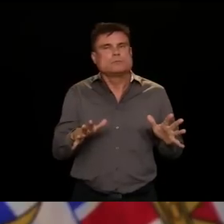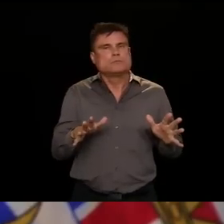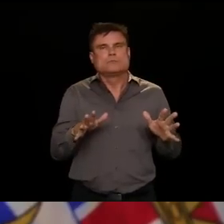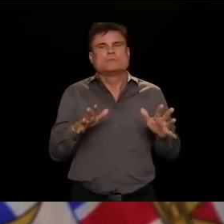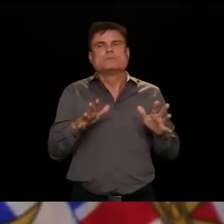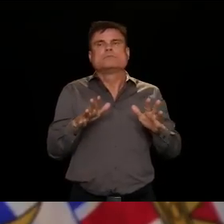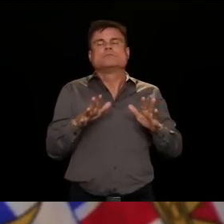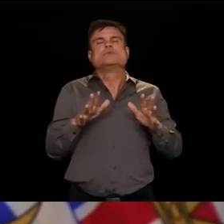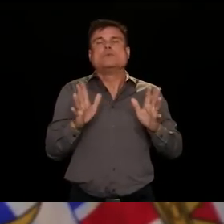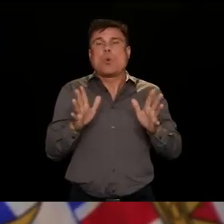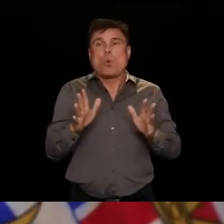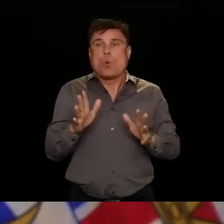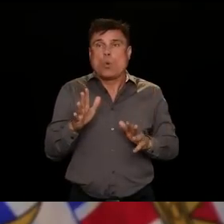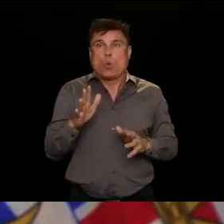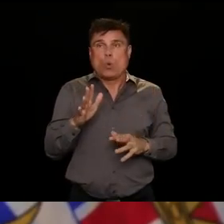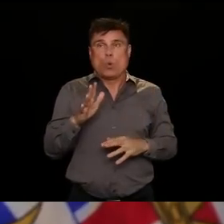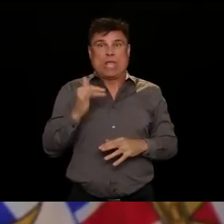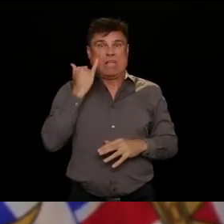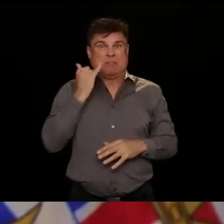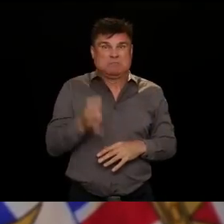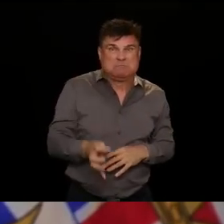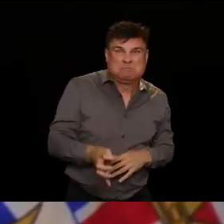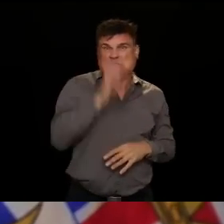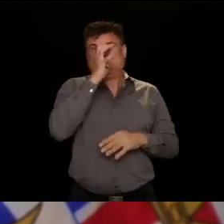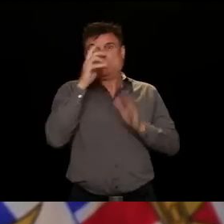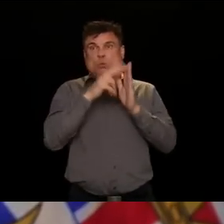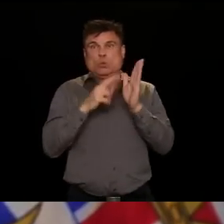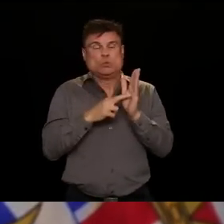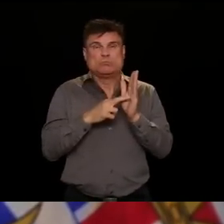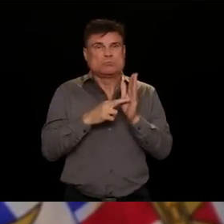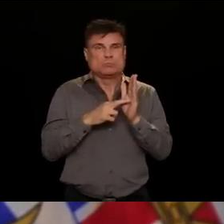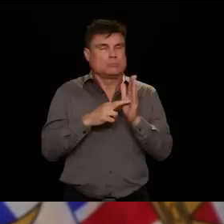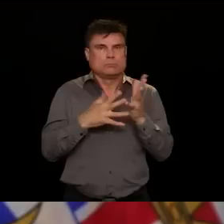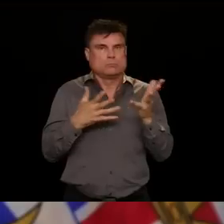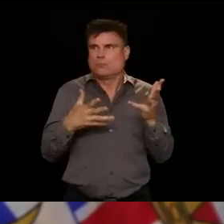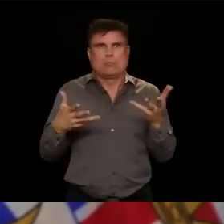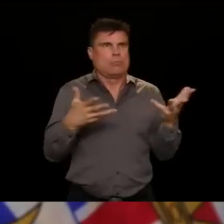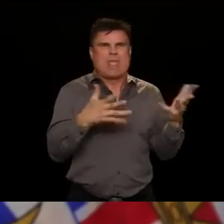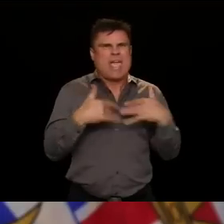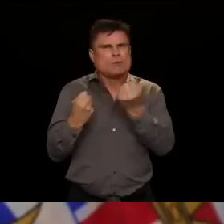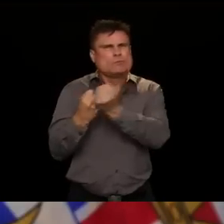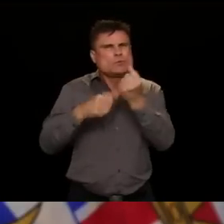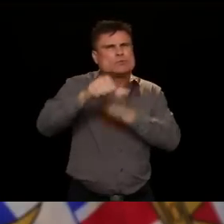related to that. Many of which are health issues. We are at the point